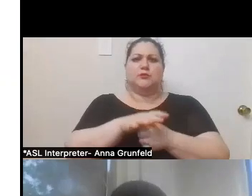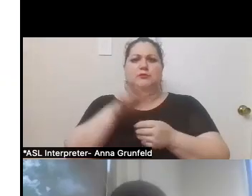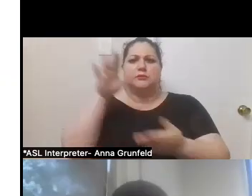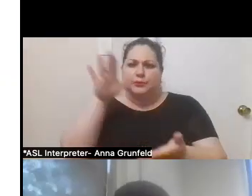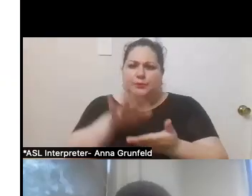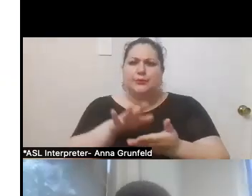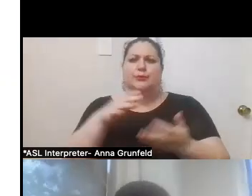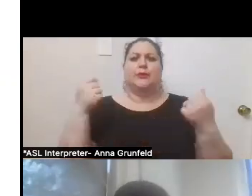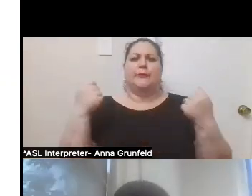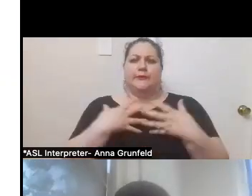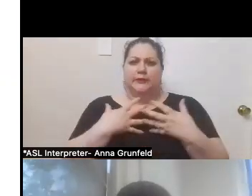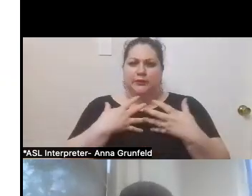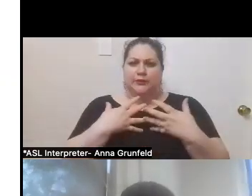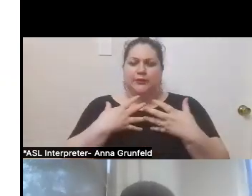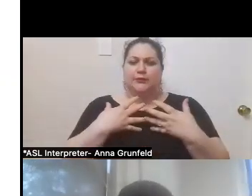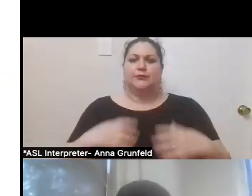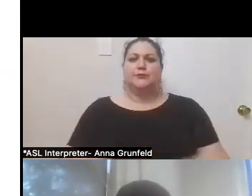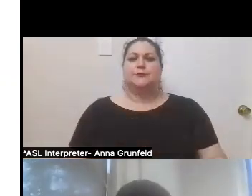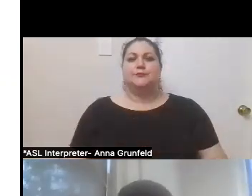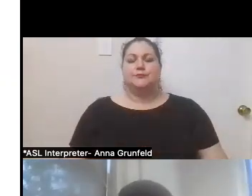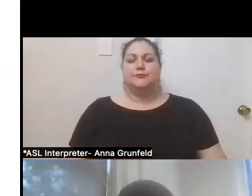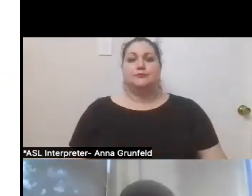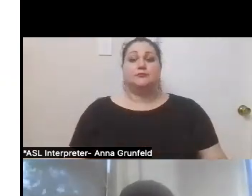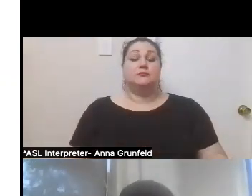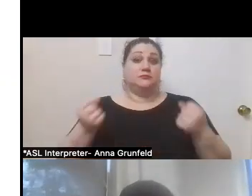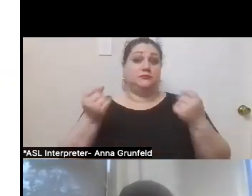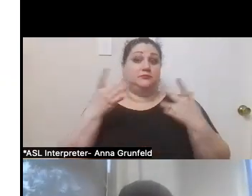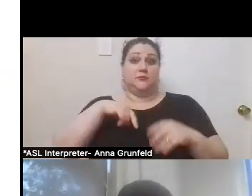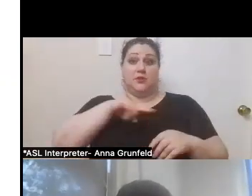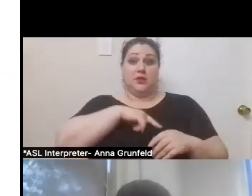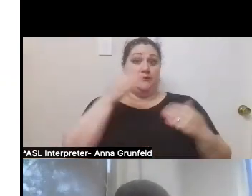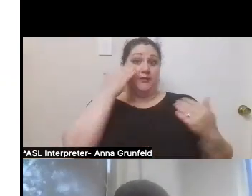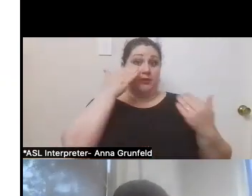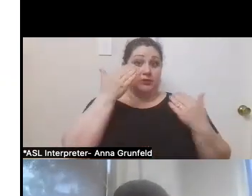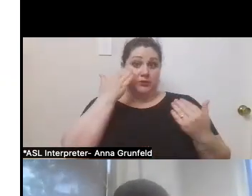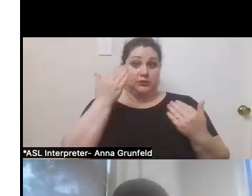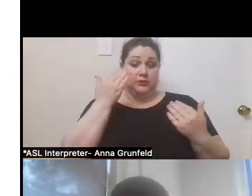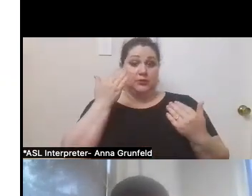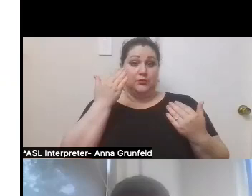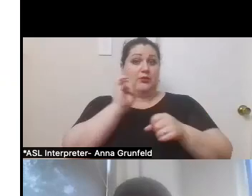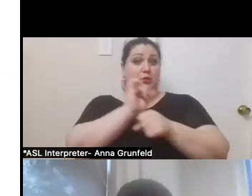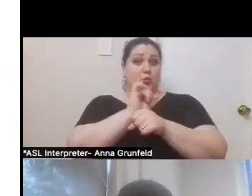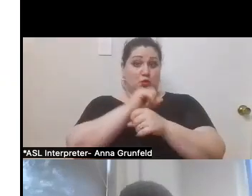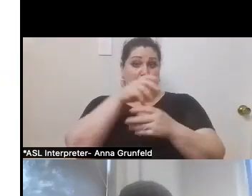And, and many of us all know that, that when you're working in hospital, it's, it's, it's,